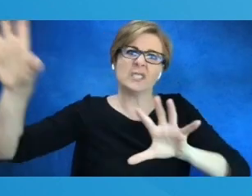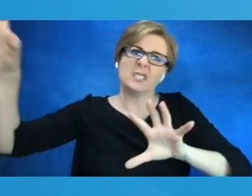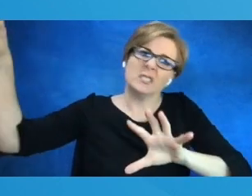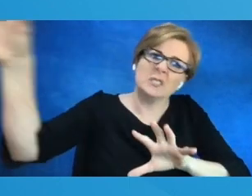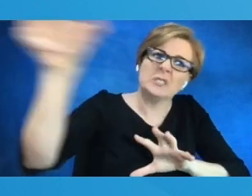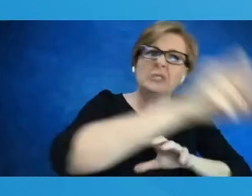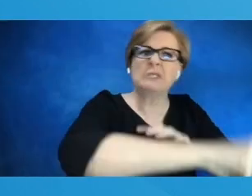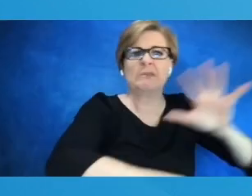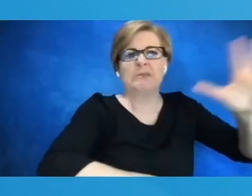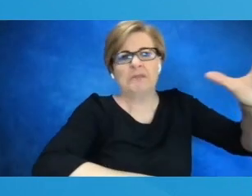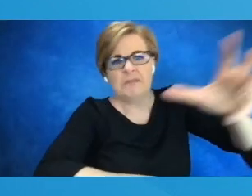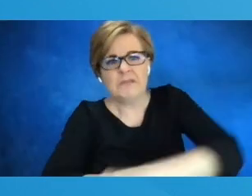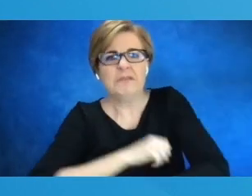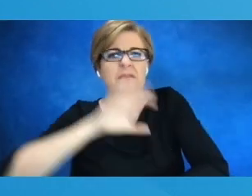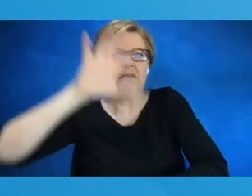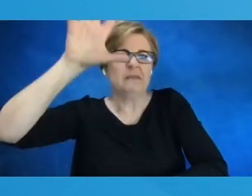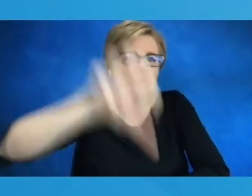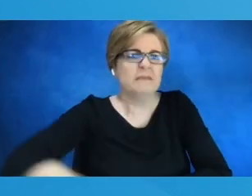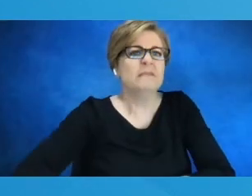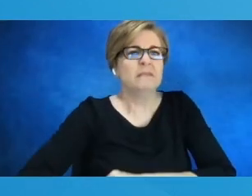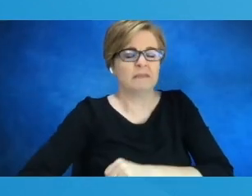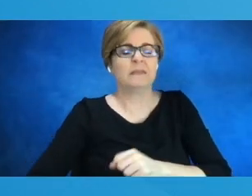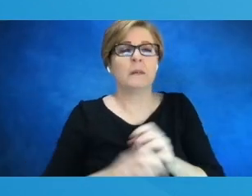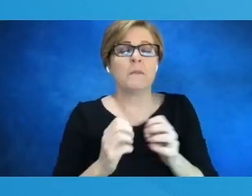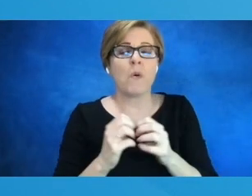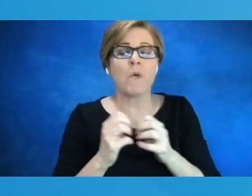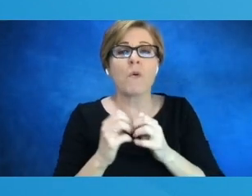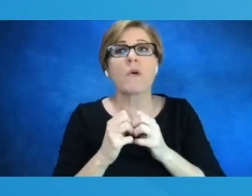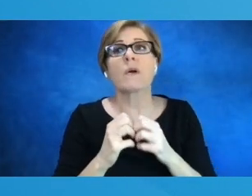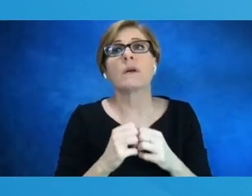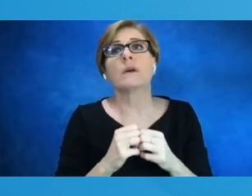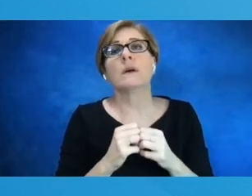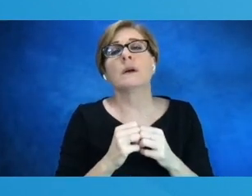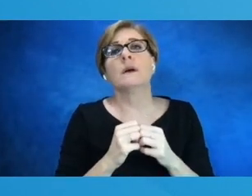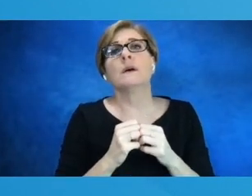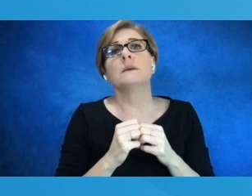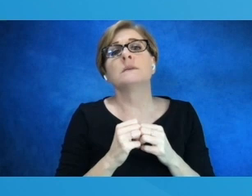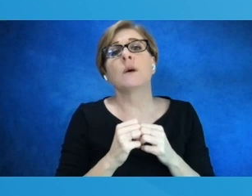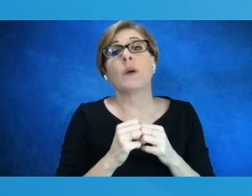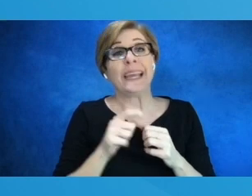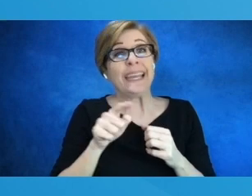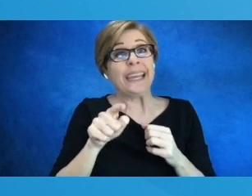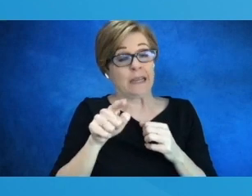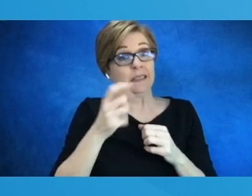He really wants the work to sort of continue to deteriorate in a way.